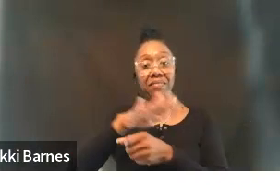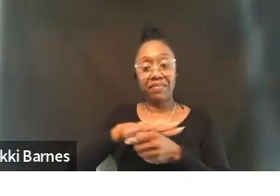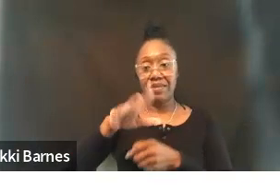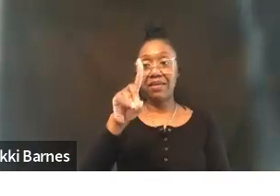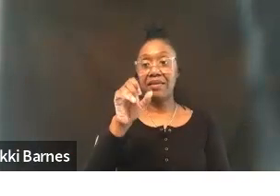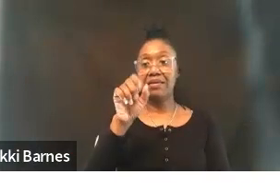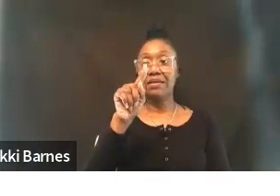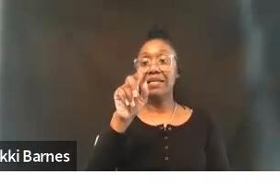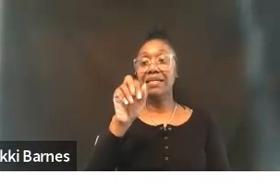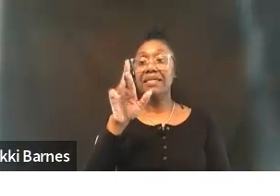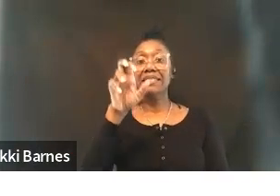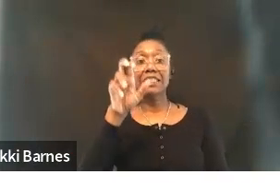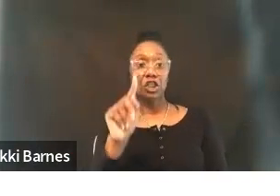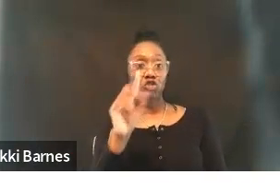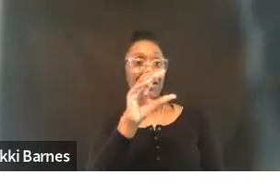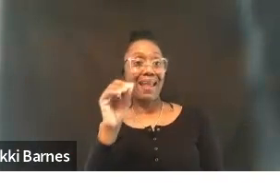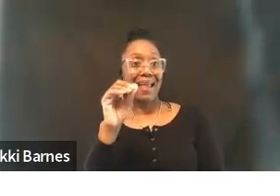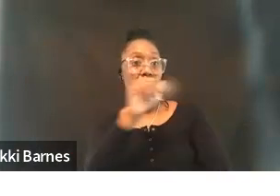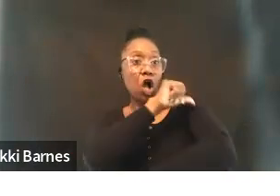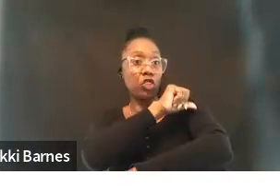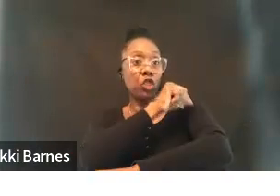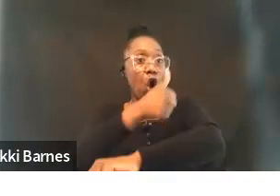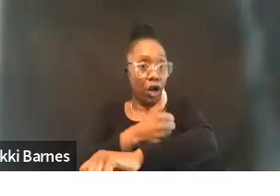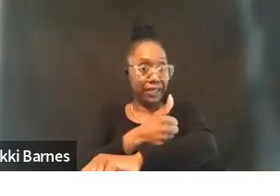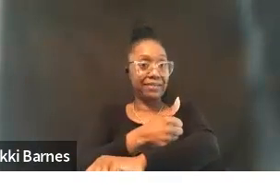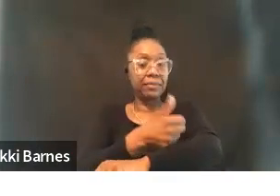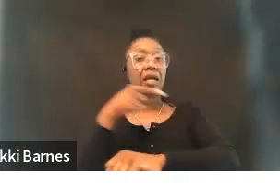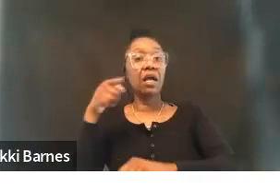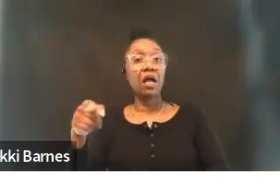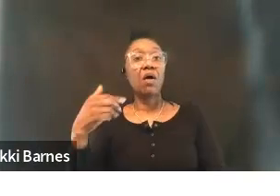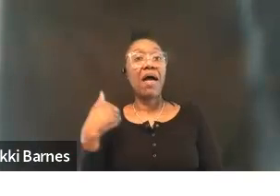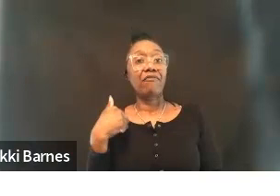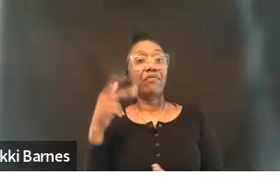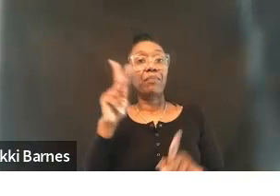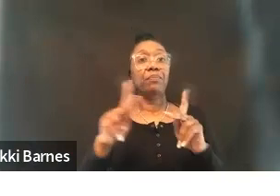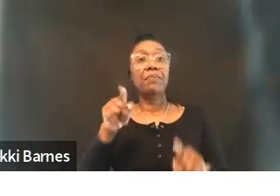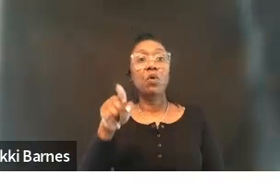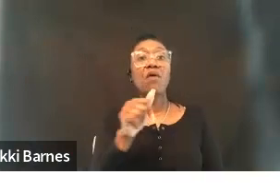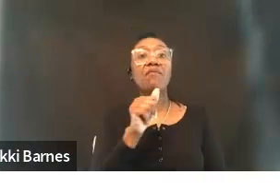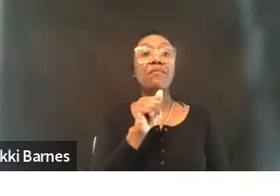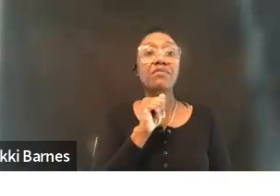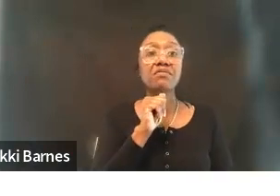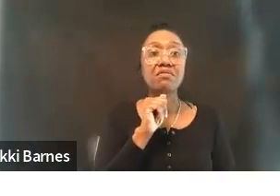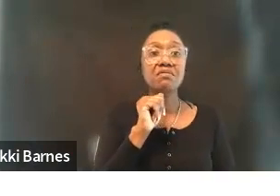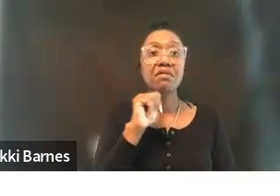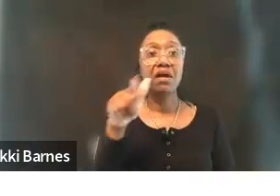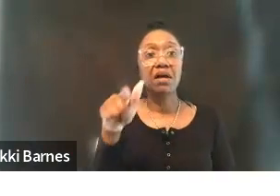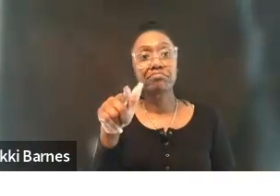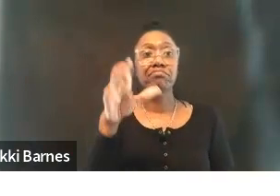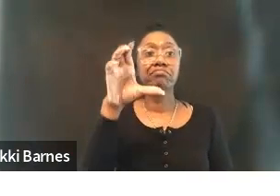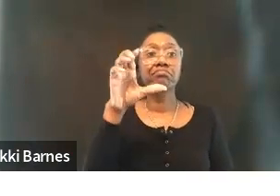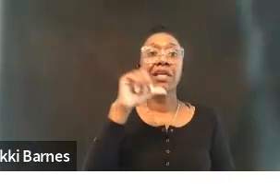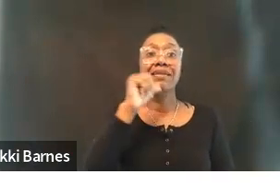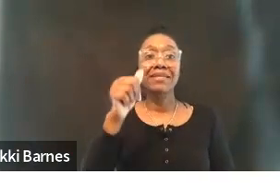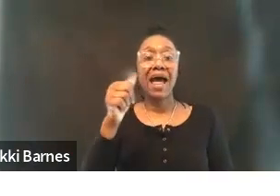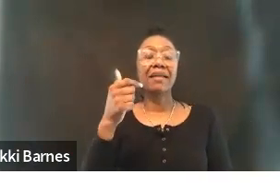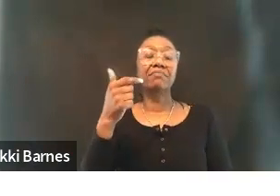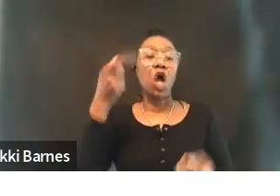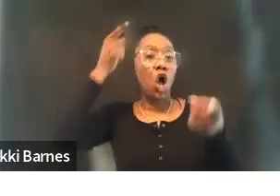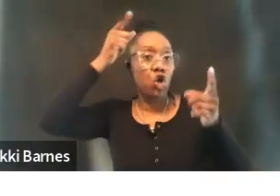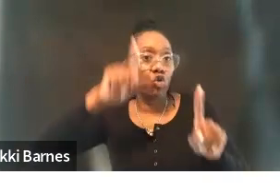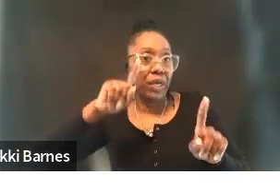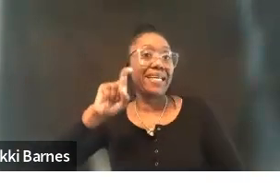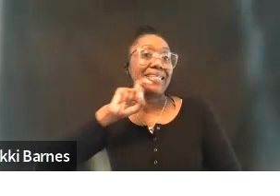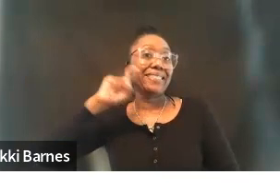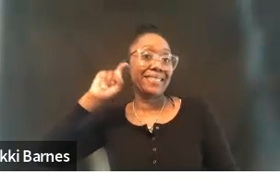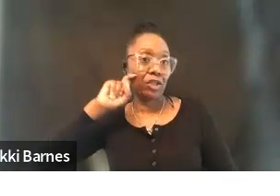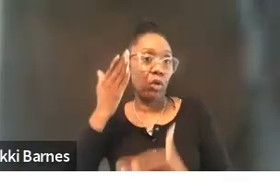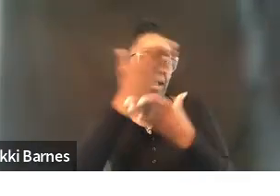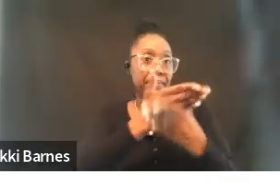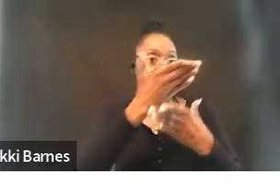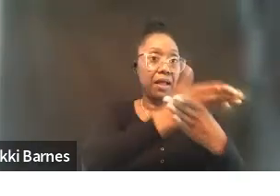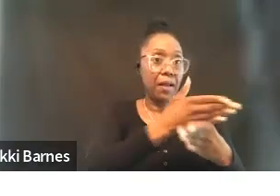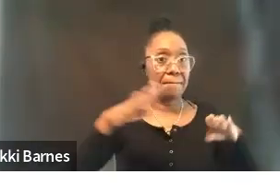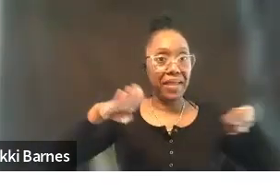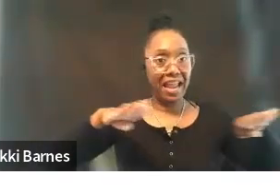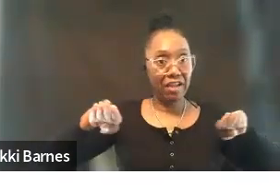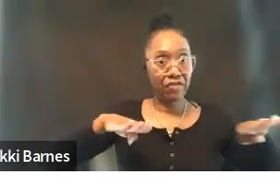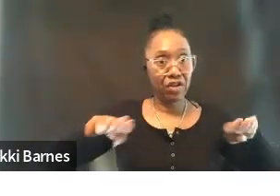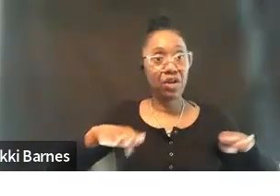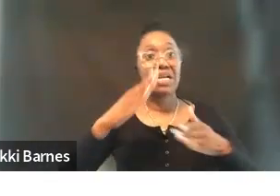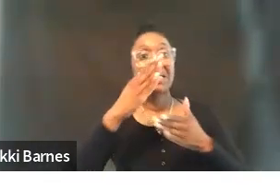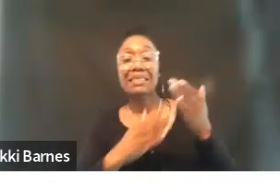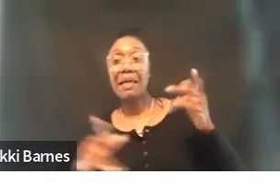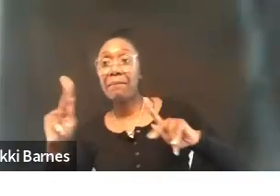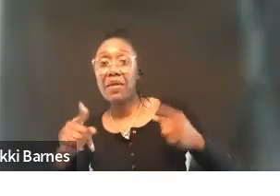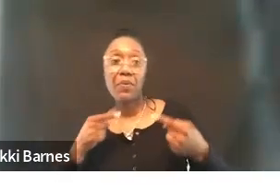We know that there are times that folks may struggle. They may or may not. That's understand some of the actions.